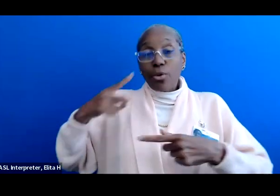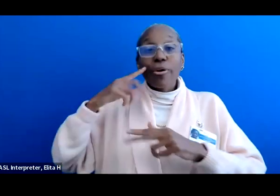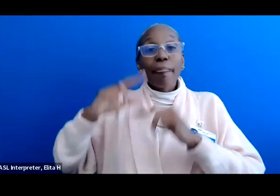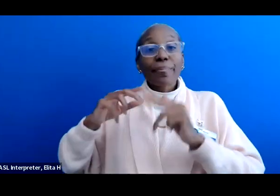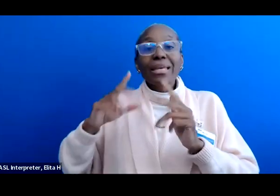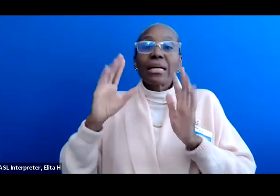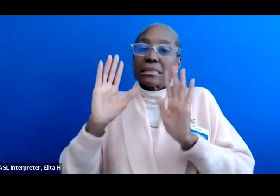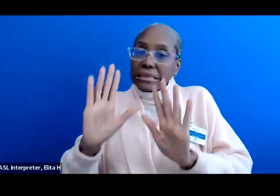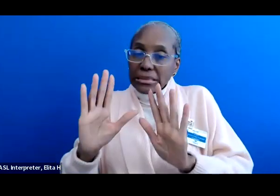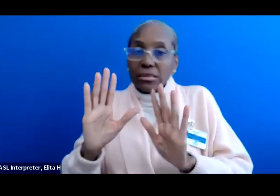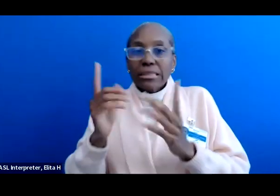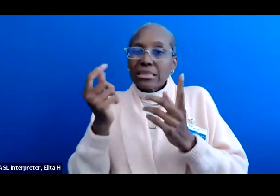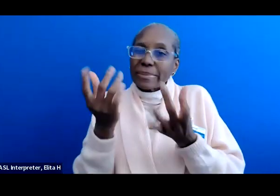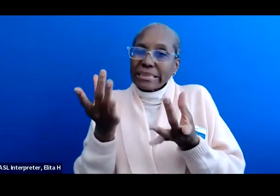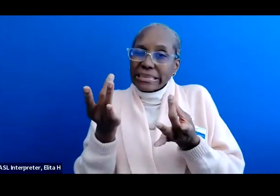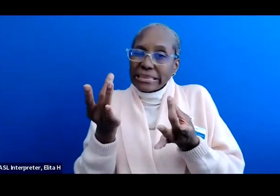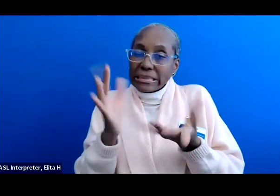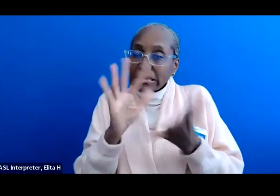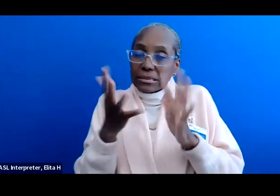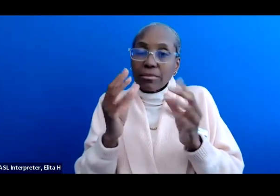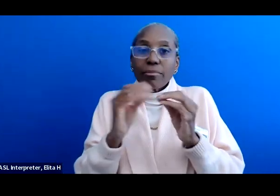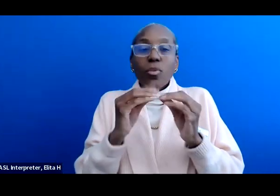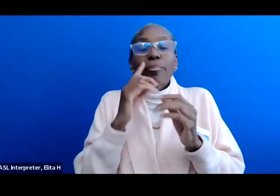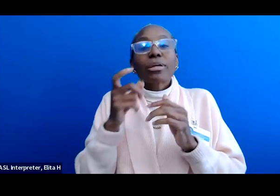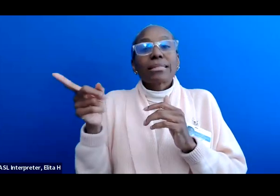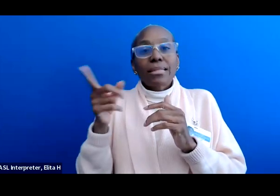Now, that gets a little bit trickier because they will be worried about